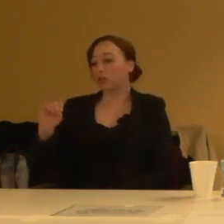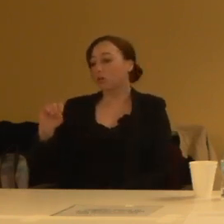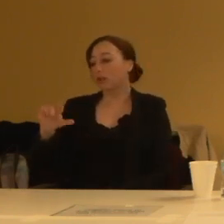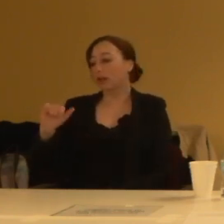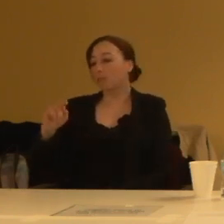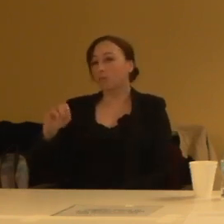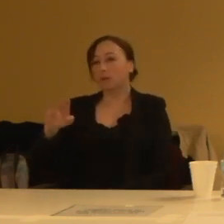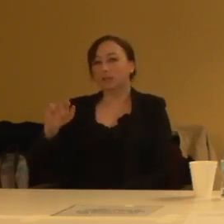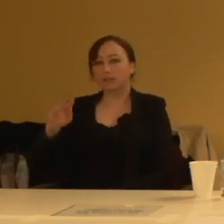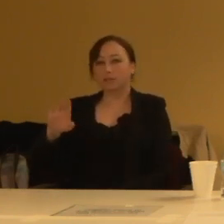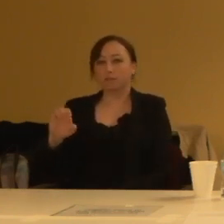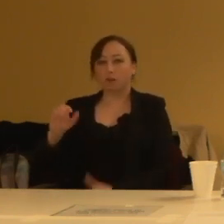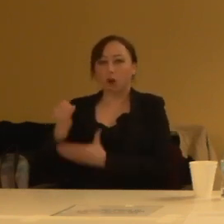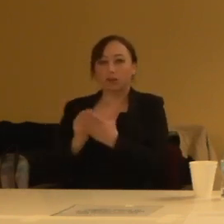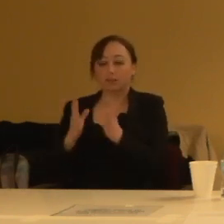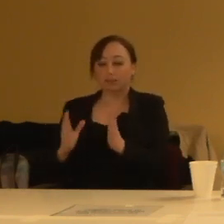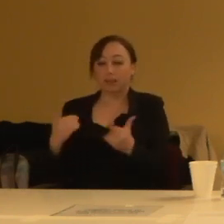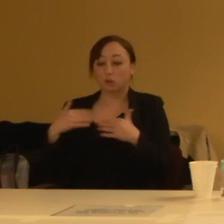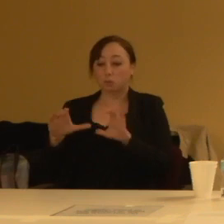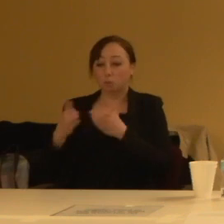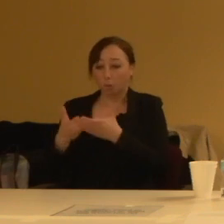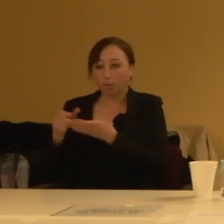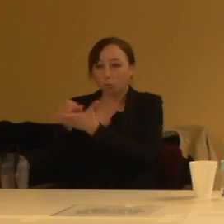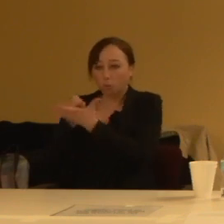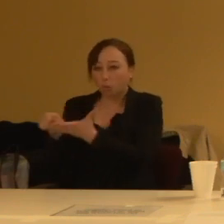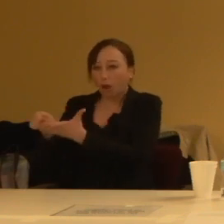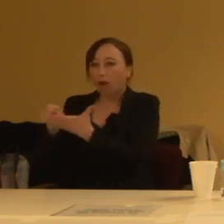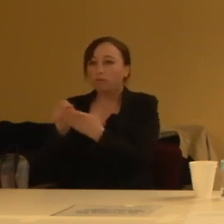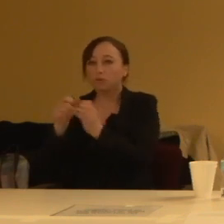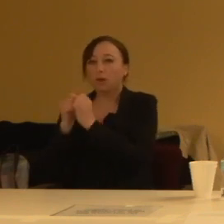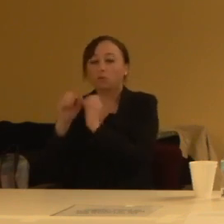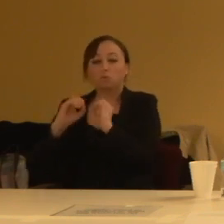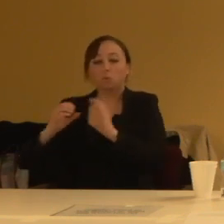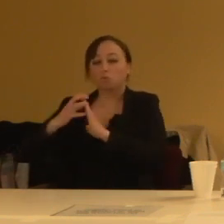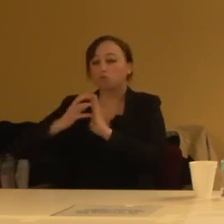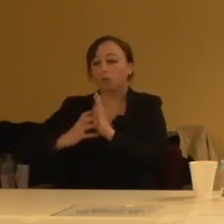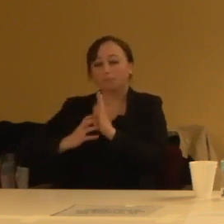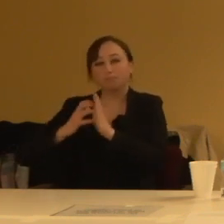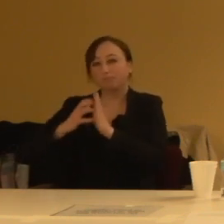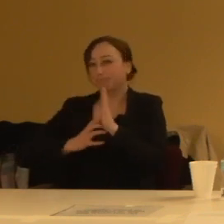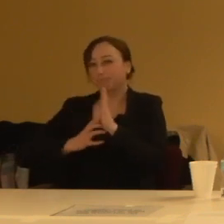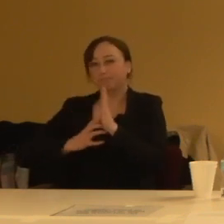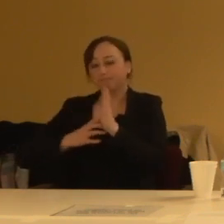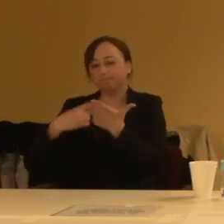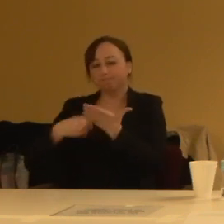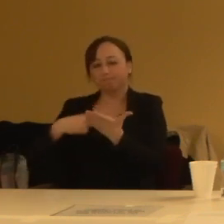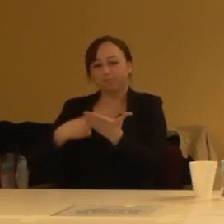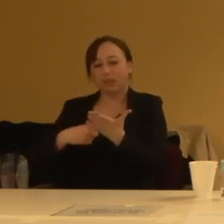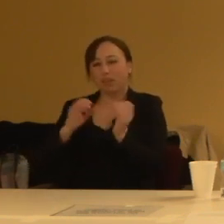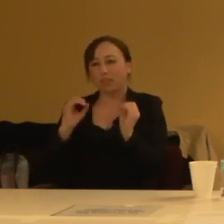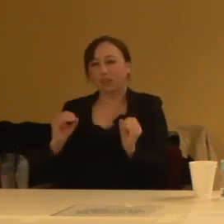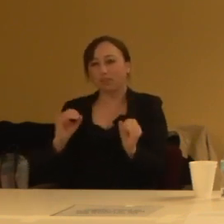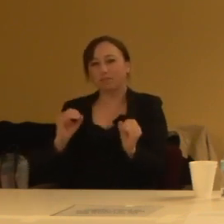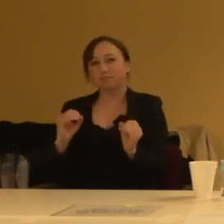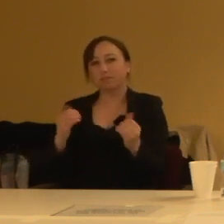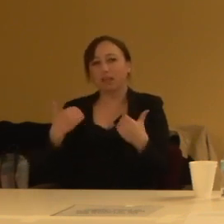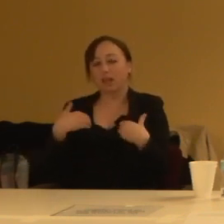is very movement based. There's no script really to speak of, or there is, but it's kind of a basic blueprint.